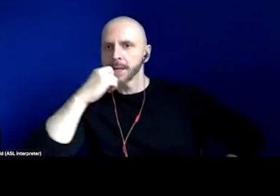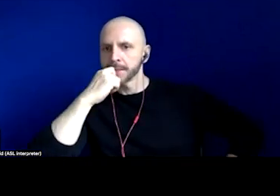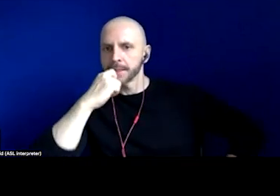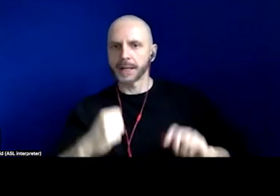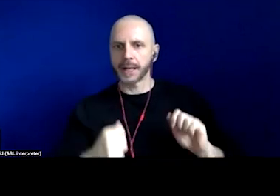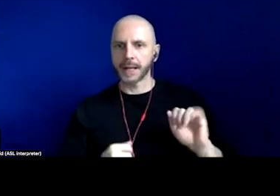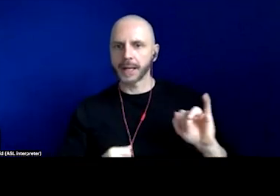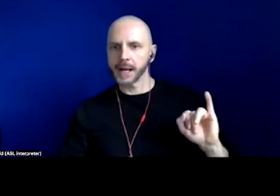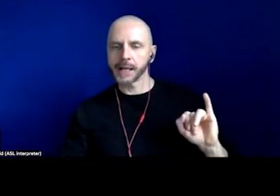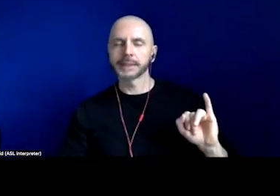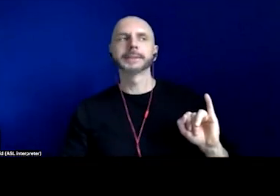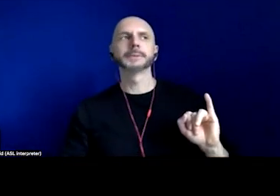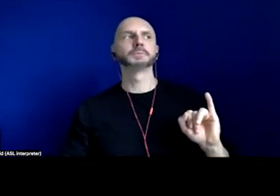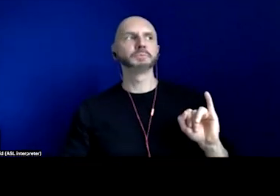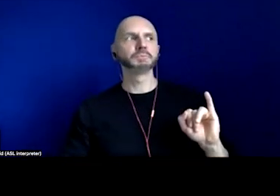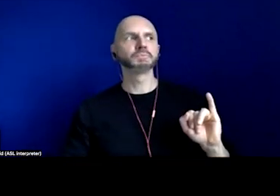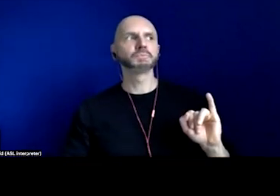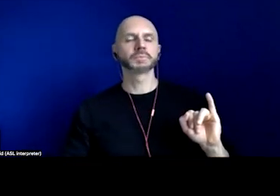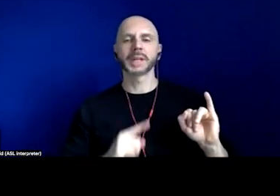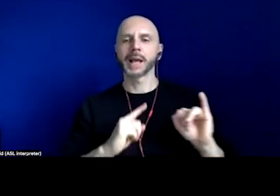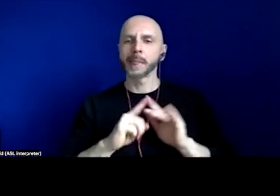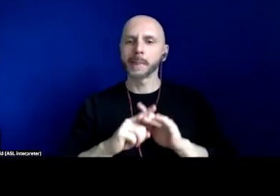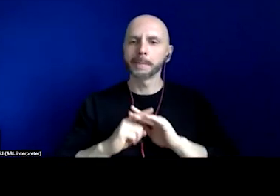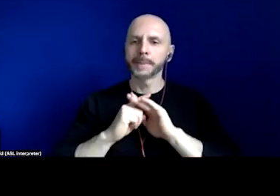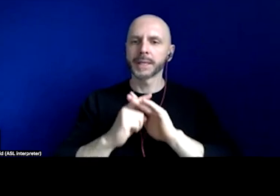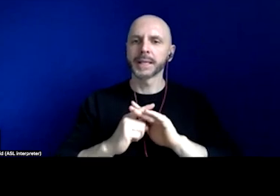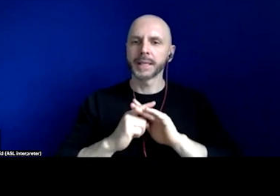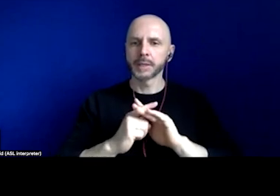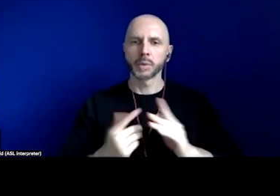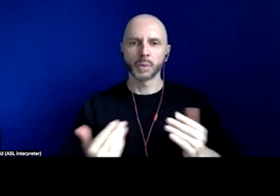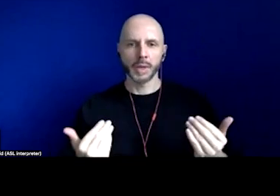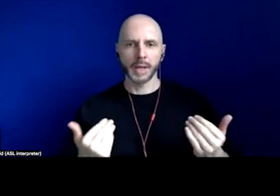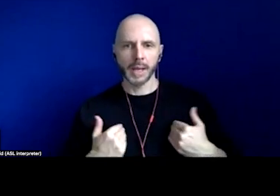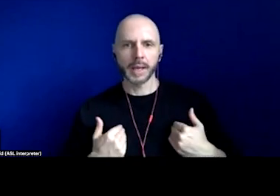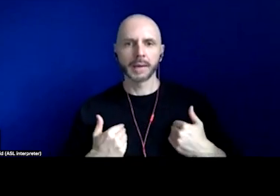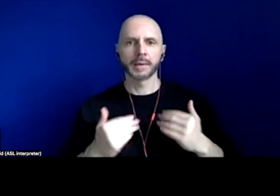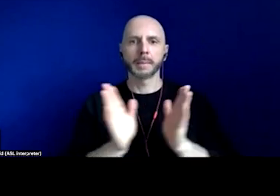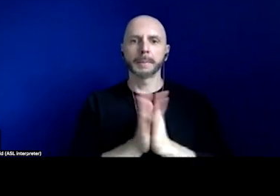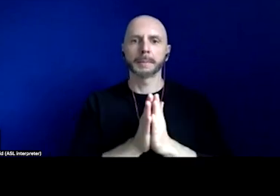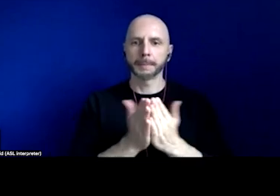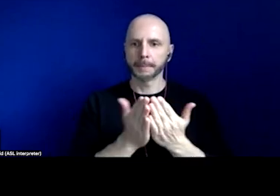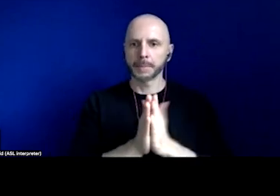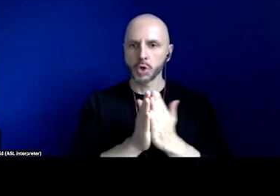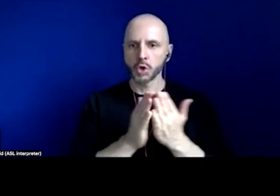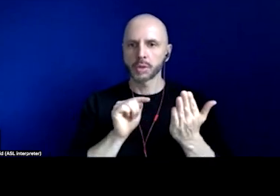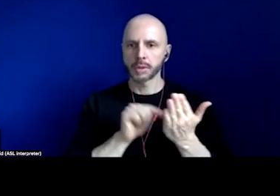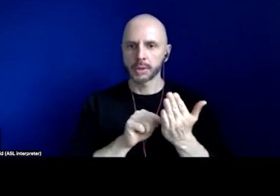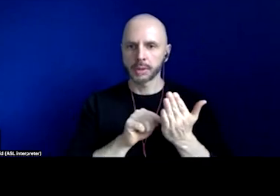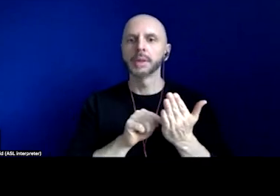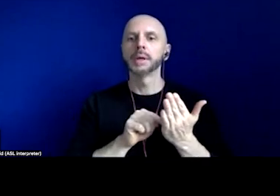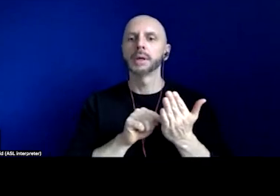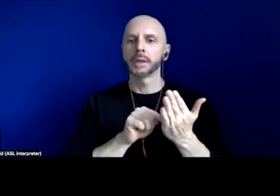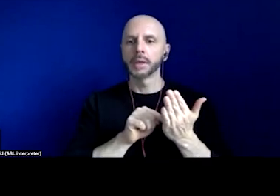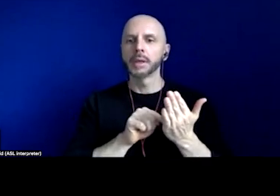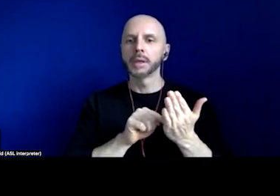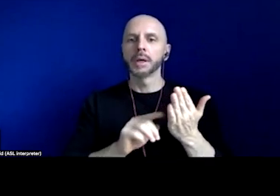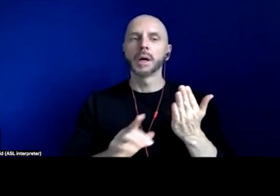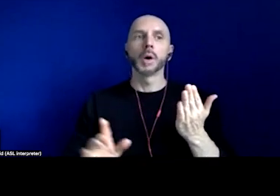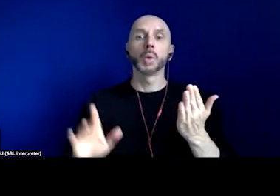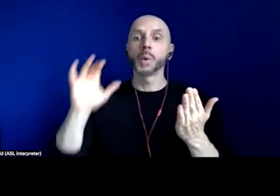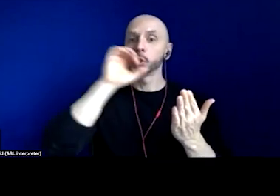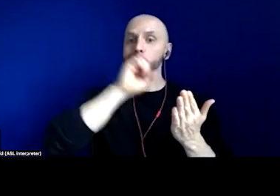maybe 10 to 20 book sprints a year. Everyone is going to be using AI tools. So, we thought this